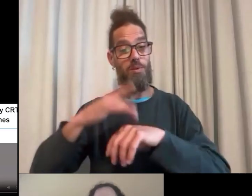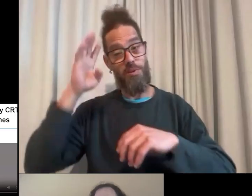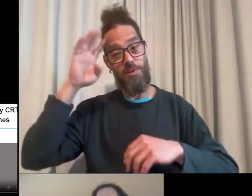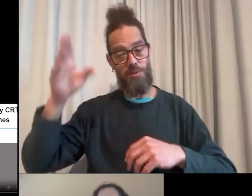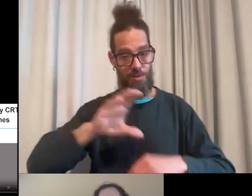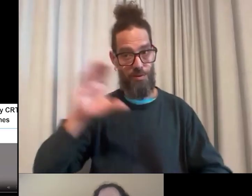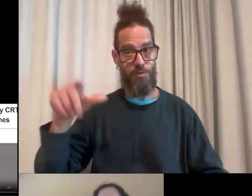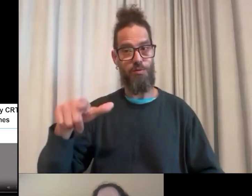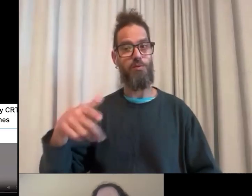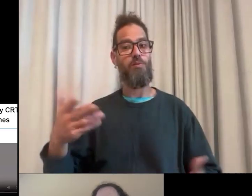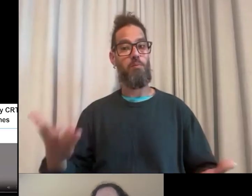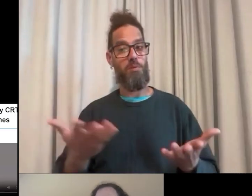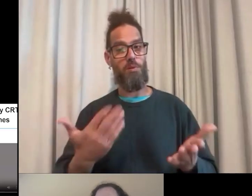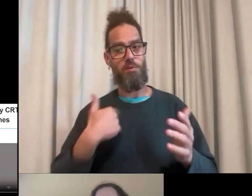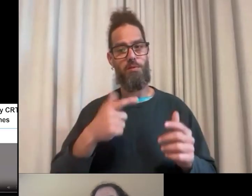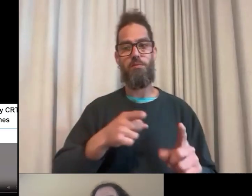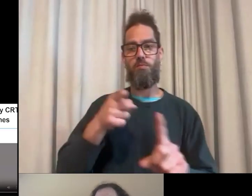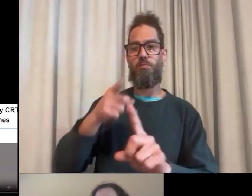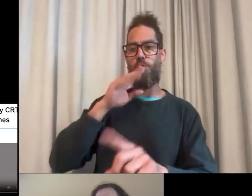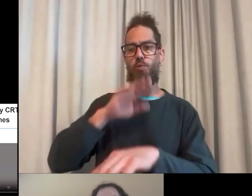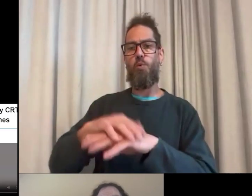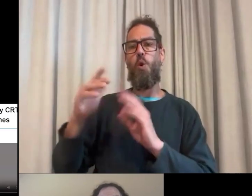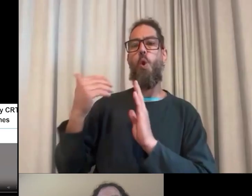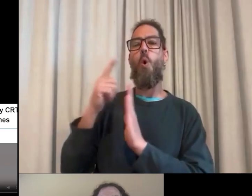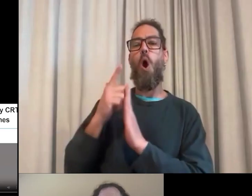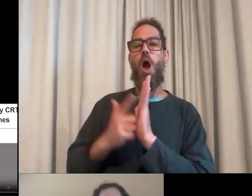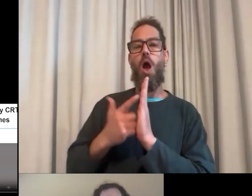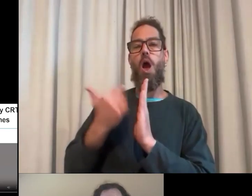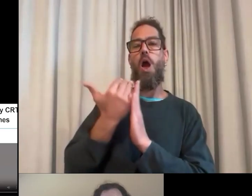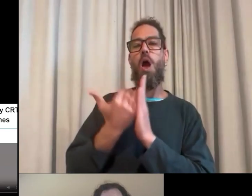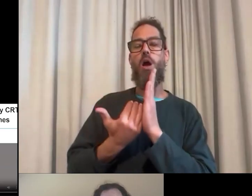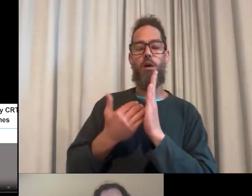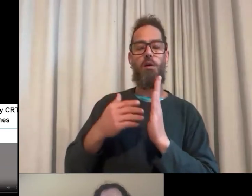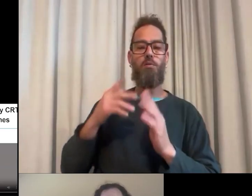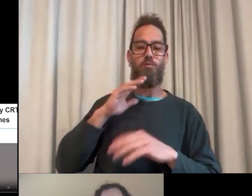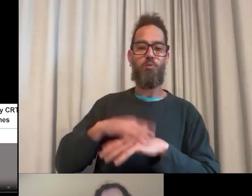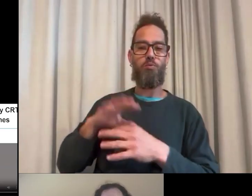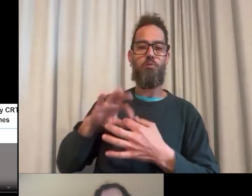And so now I'm shifting to legislation, which makes sense because that's what this is all about today,